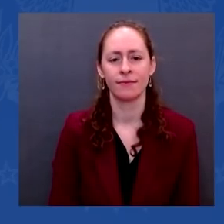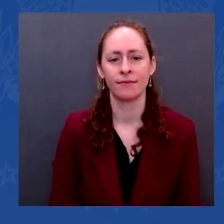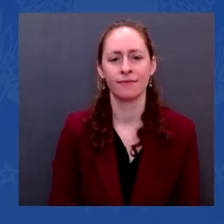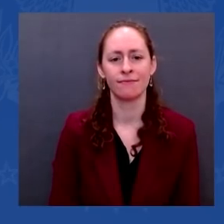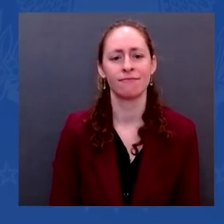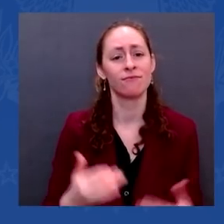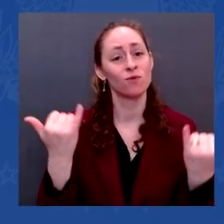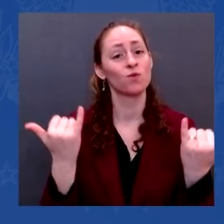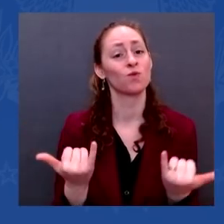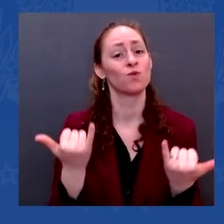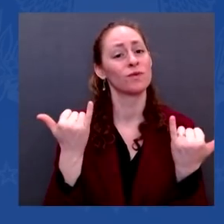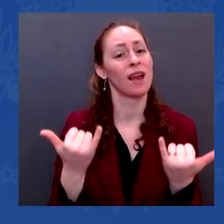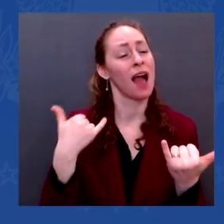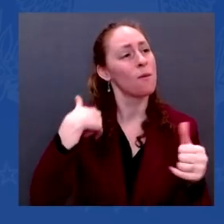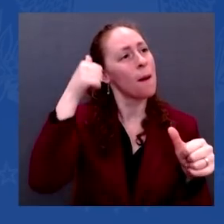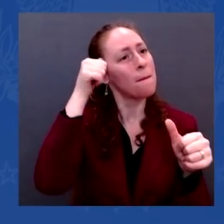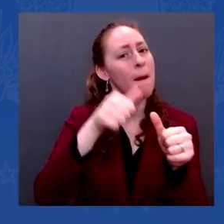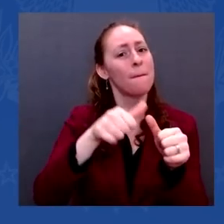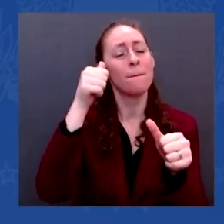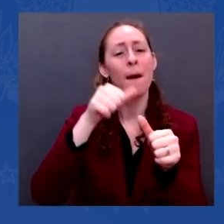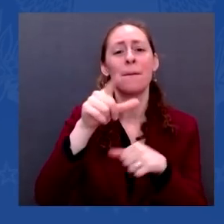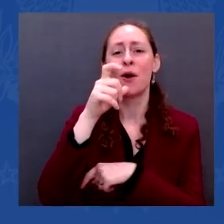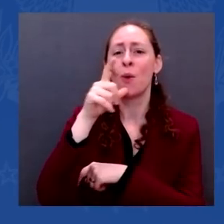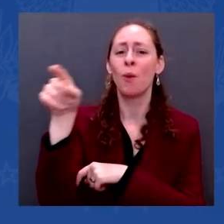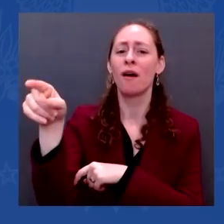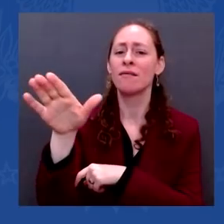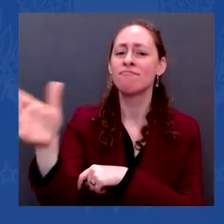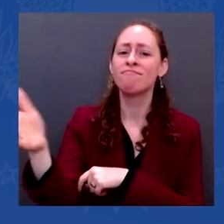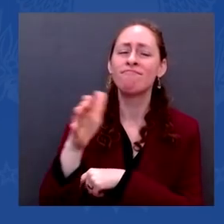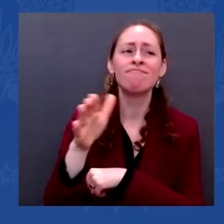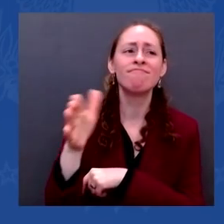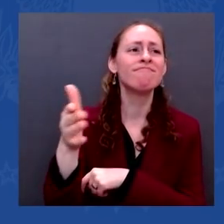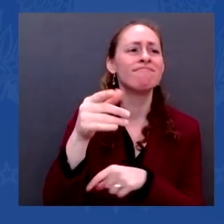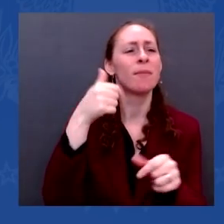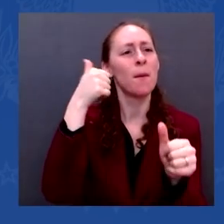there's -- I know he's always with me, for real. He's always with me.